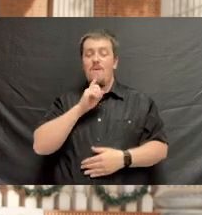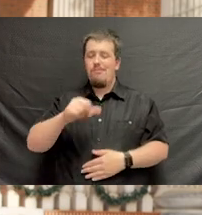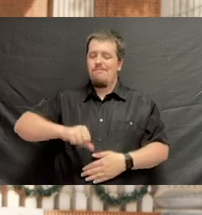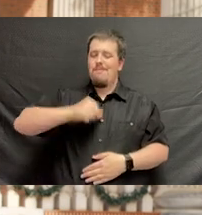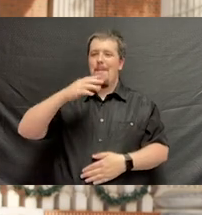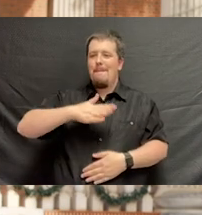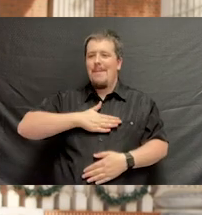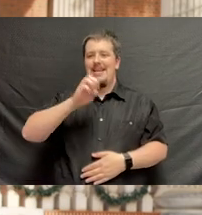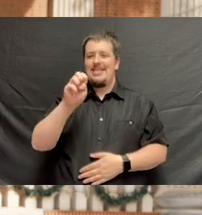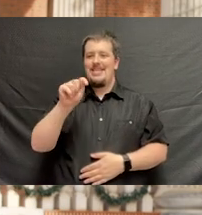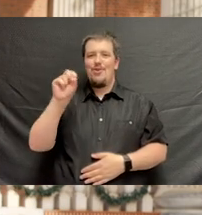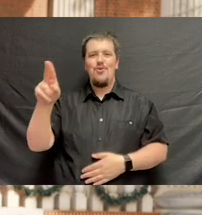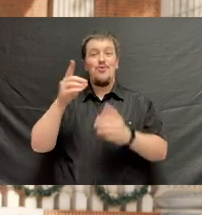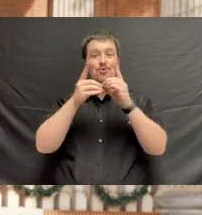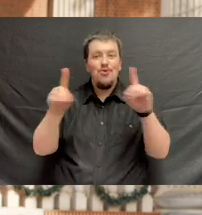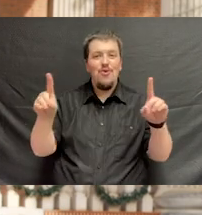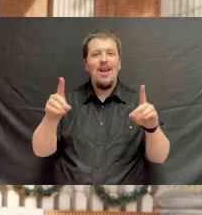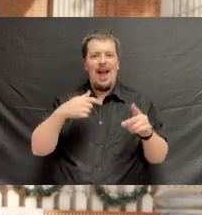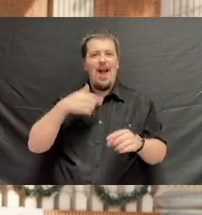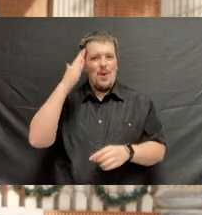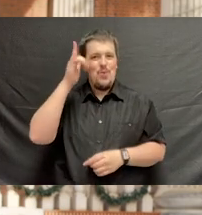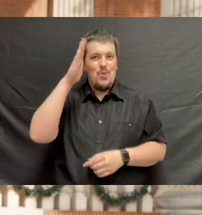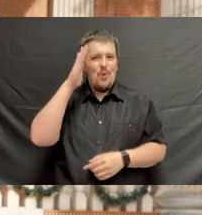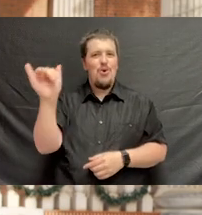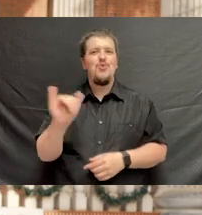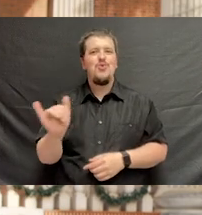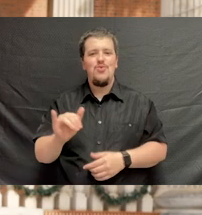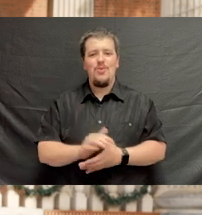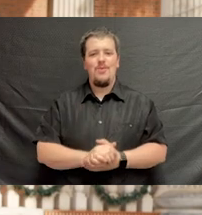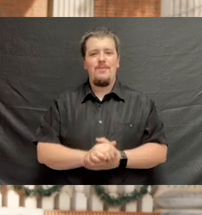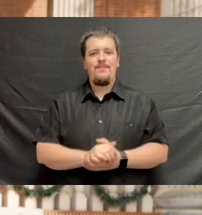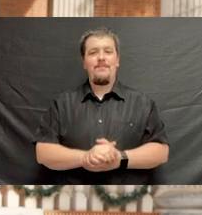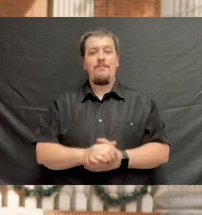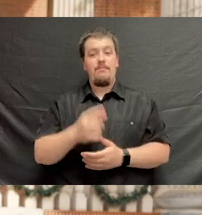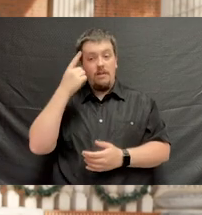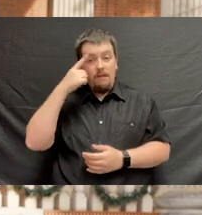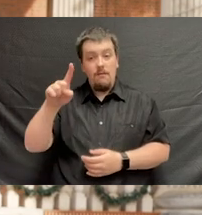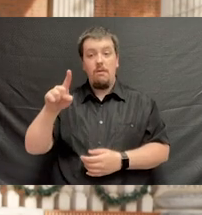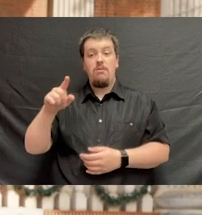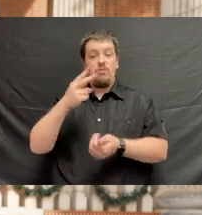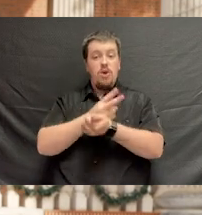I'm proud of my ETSU graduate degree, as I know you will be. On behalf of the graduate school staff